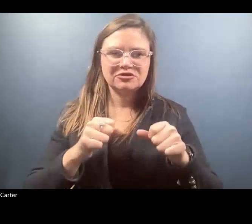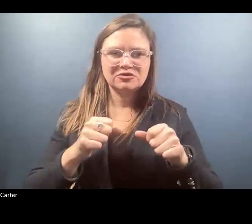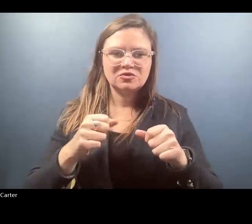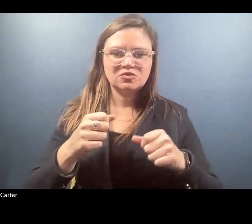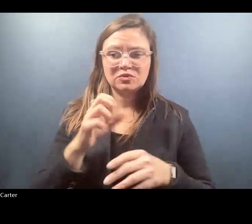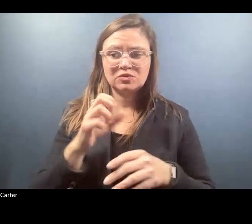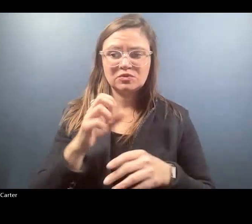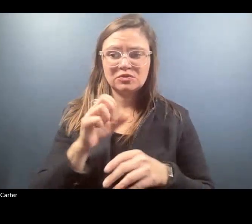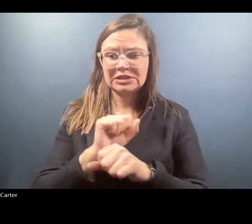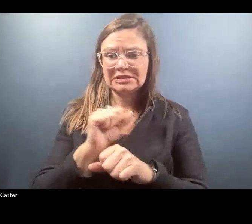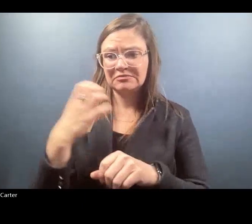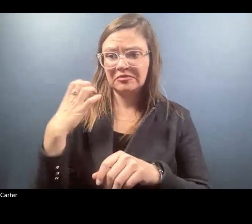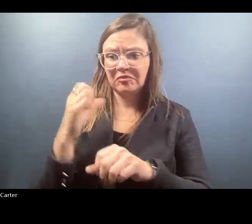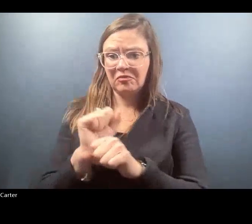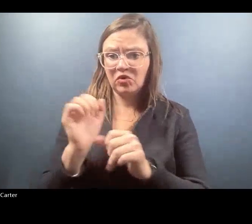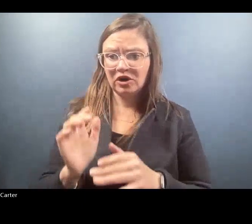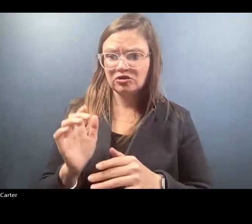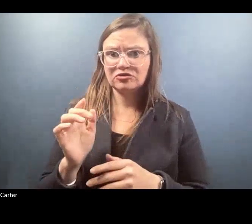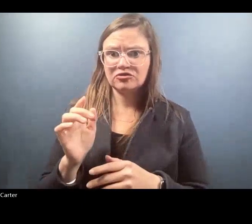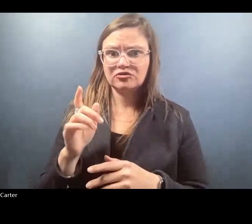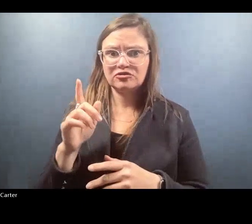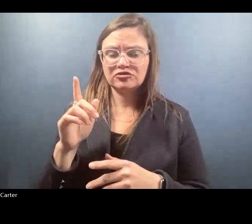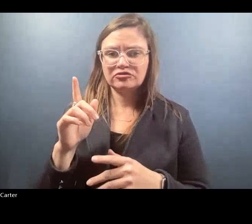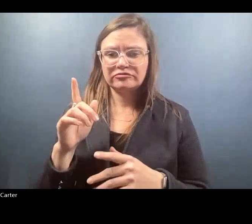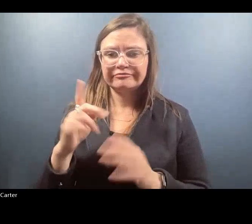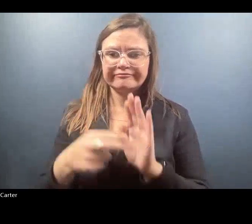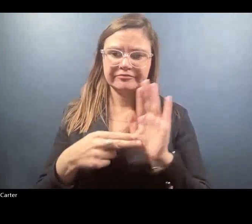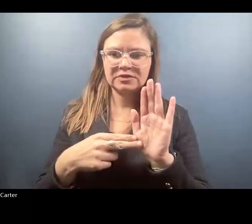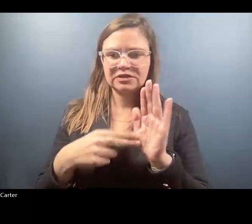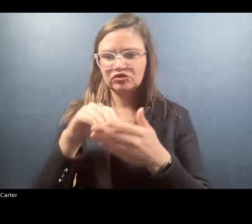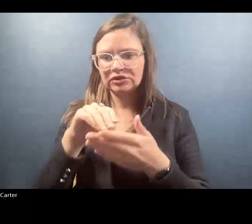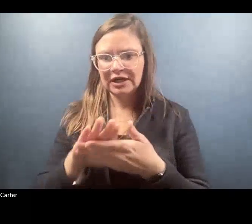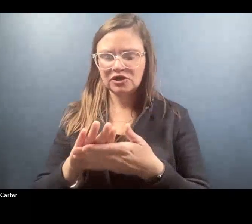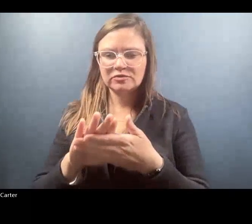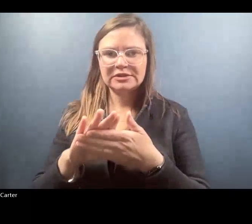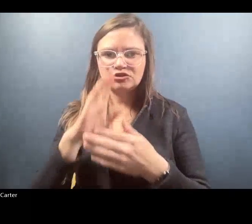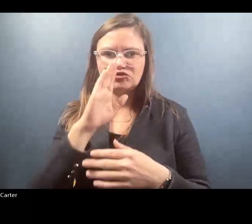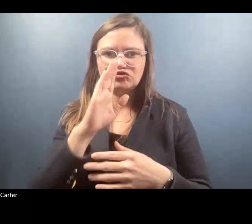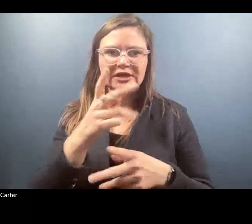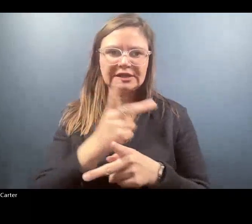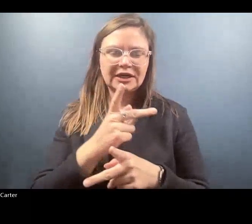actually classified or documented direct care workers that might be working for them.